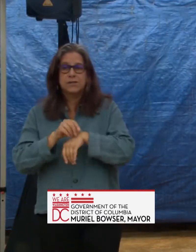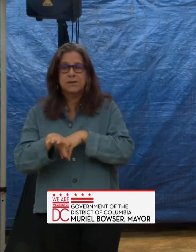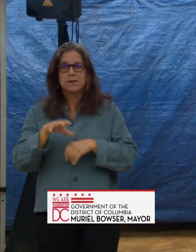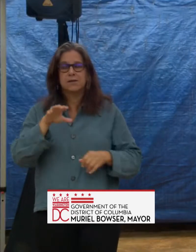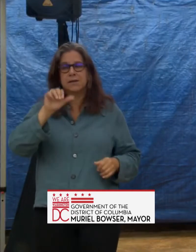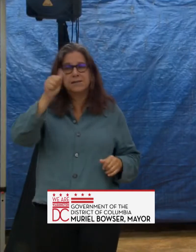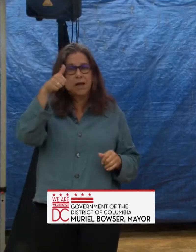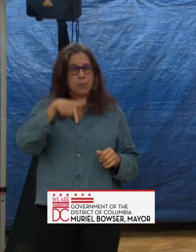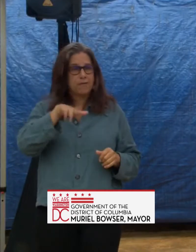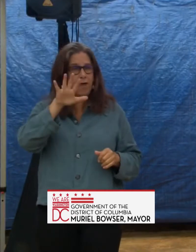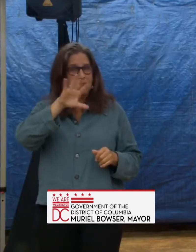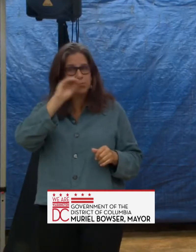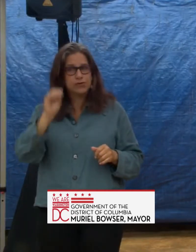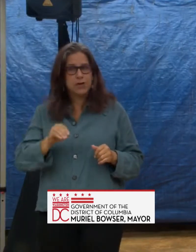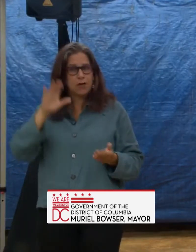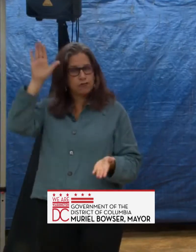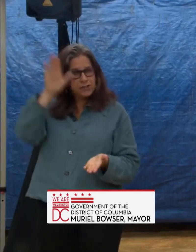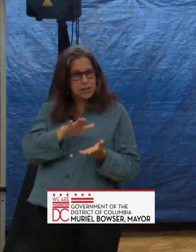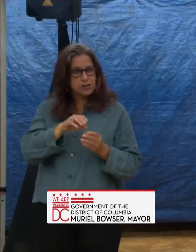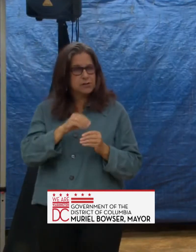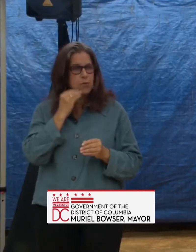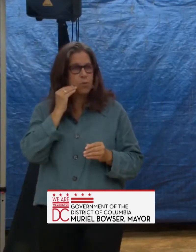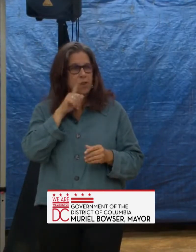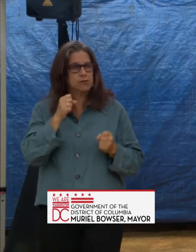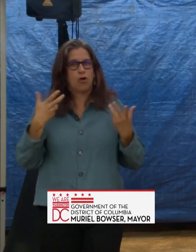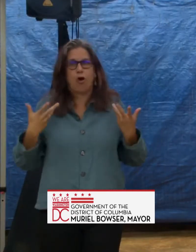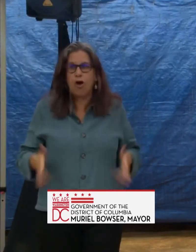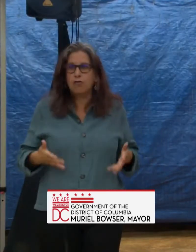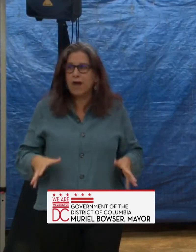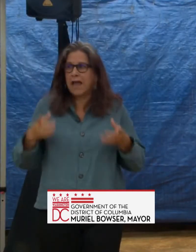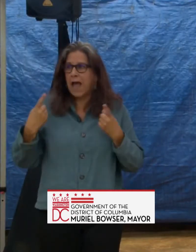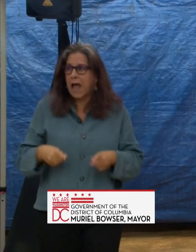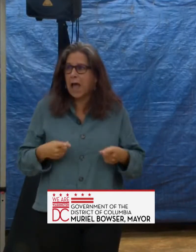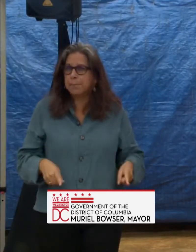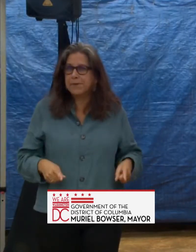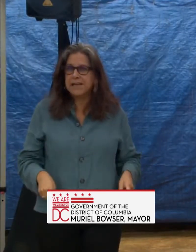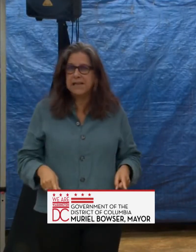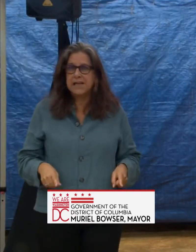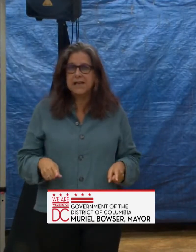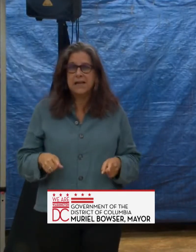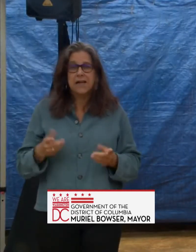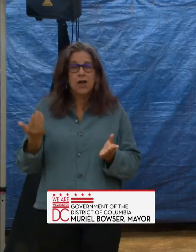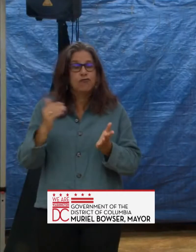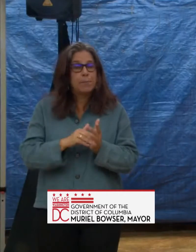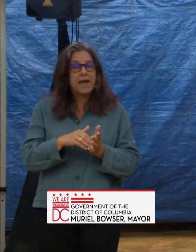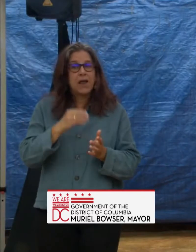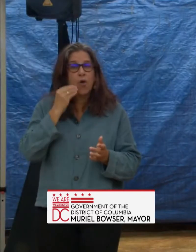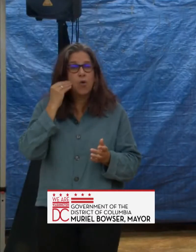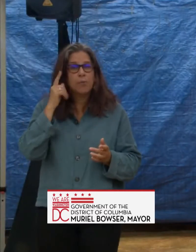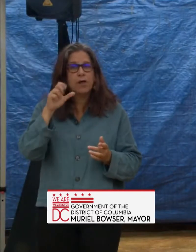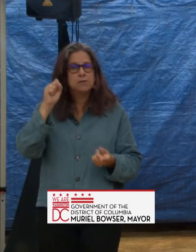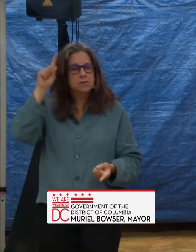DISTRICT OF COLUMBIA OVER LAST YEAR. LET ME REPEAT. HOMELESSNESS IS DOWN IN THE DISTRICT OF COLUMBIA.